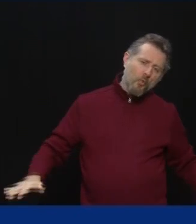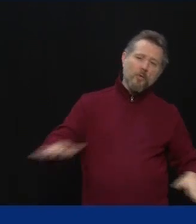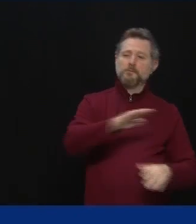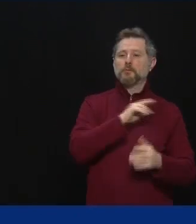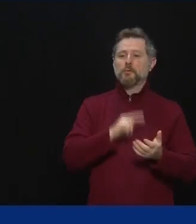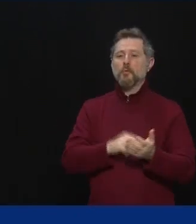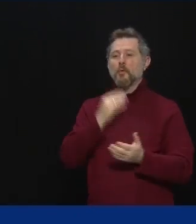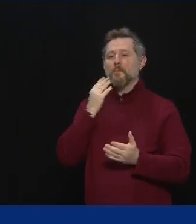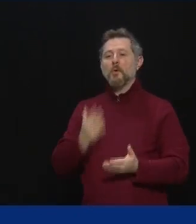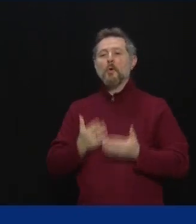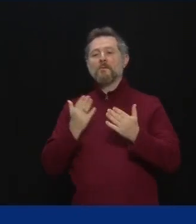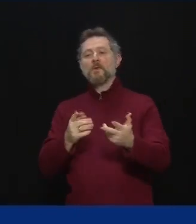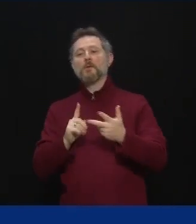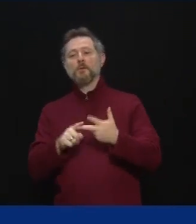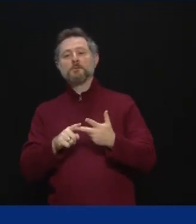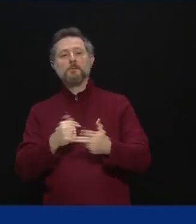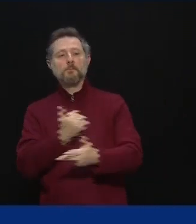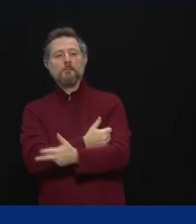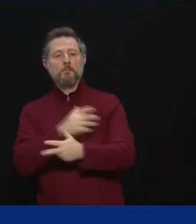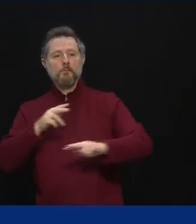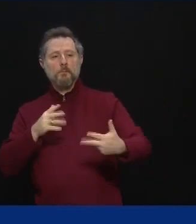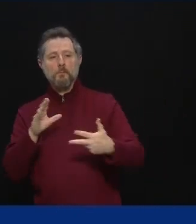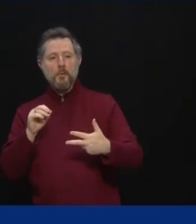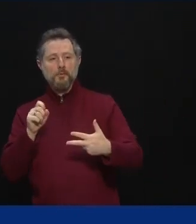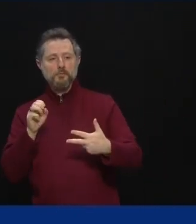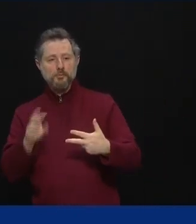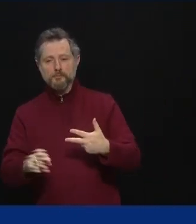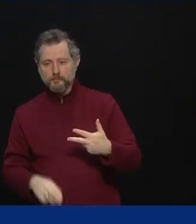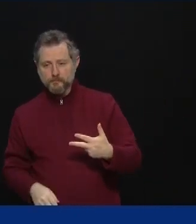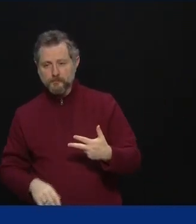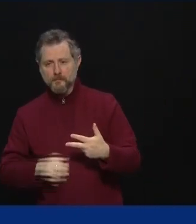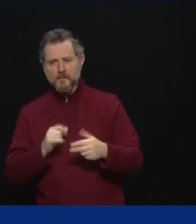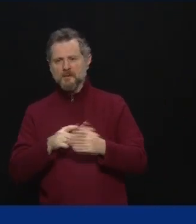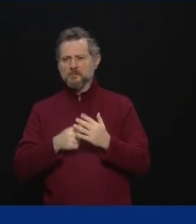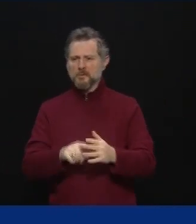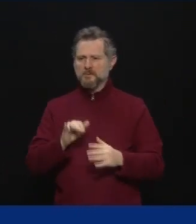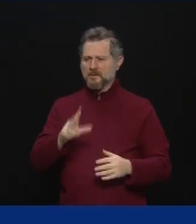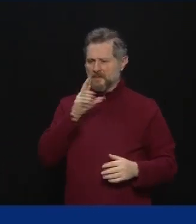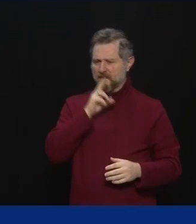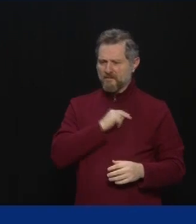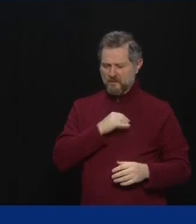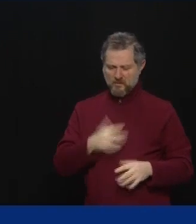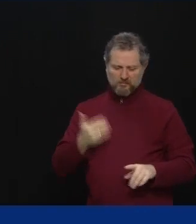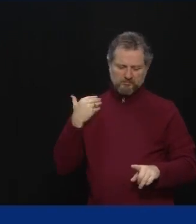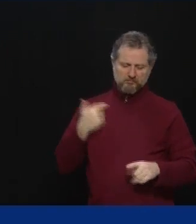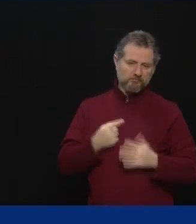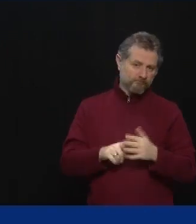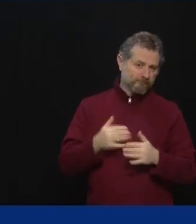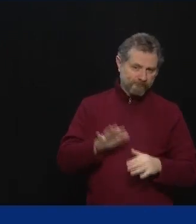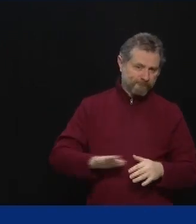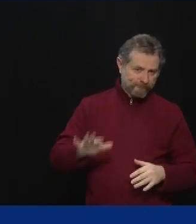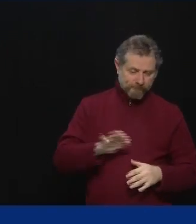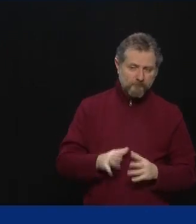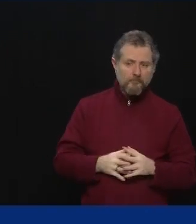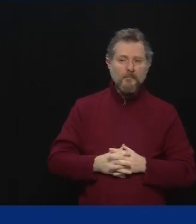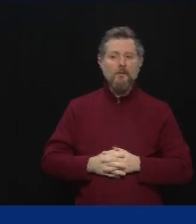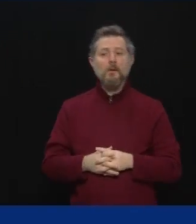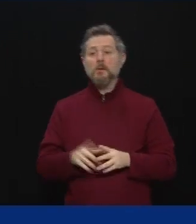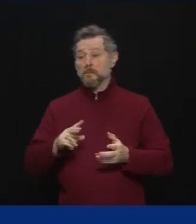BE MADE AVAILABLE TO EVERY NURSING HOME, AND IN FACT MADE SURE EVERY NURSING HOME OFFERED